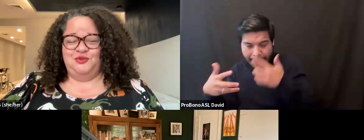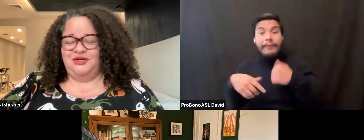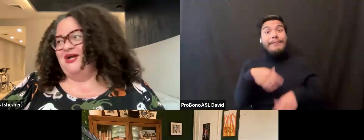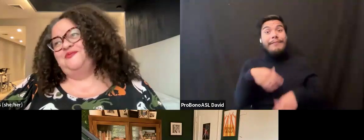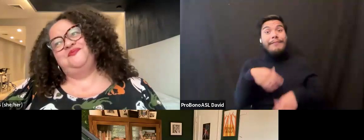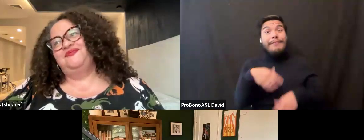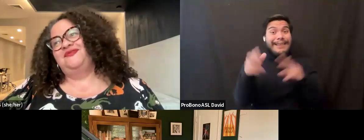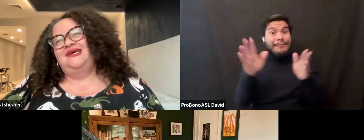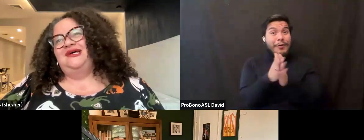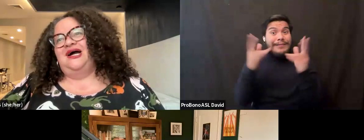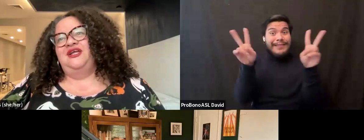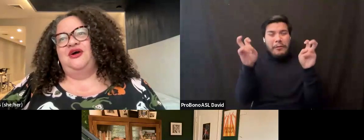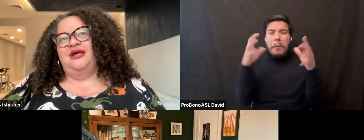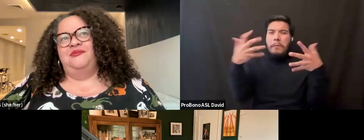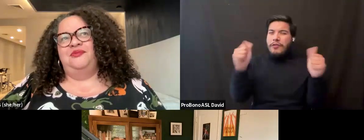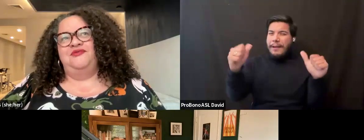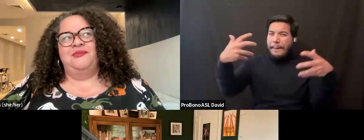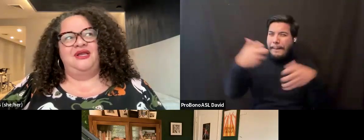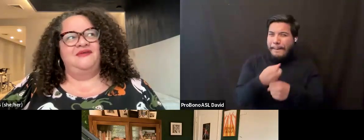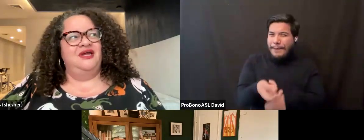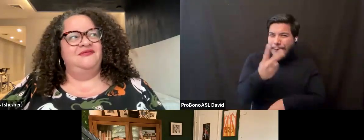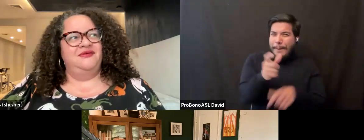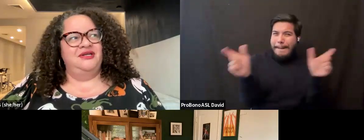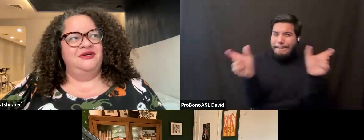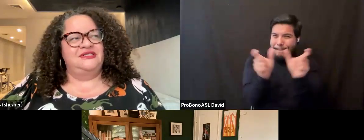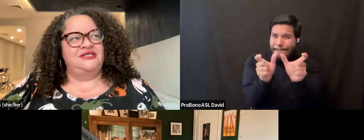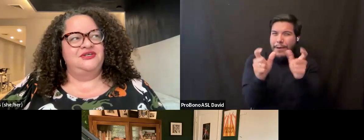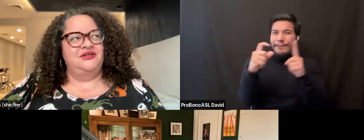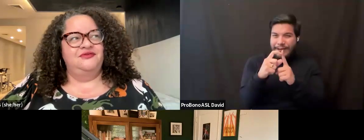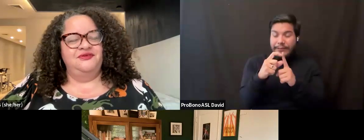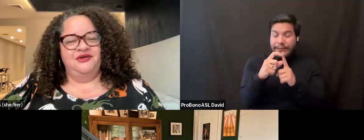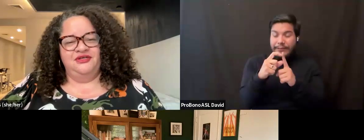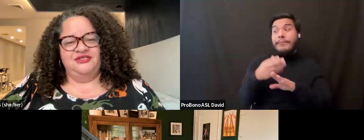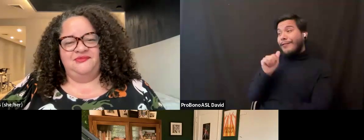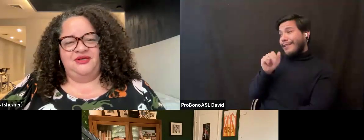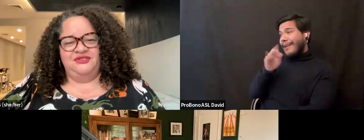I know, I know. Before my NAAFA life, I ran an organization called Full Figure Entertainment,